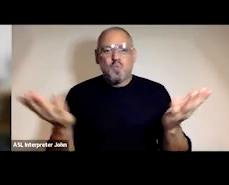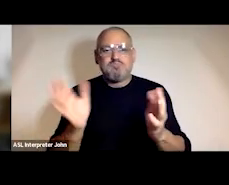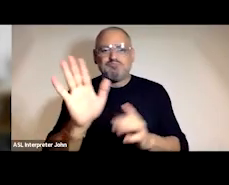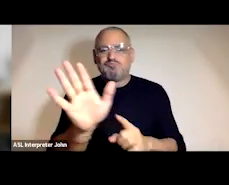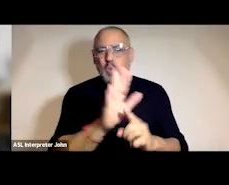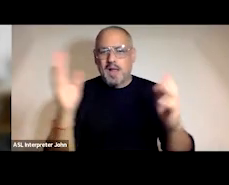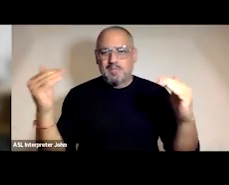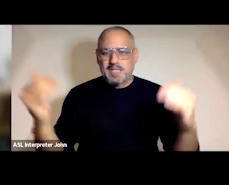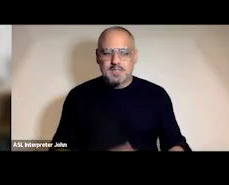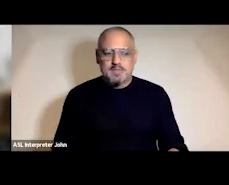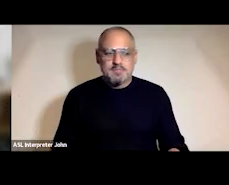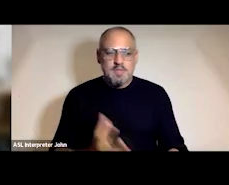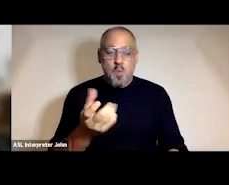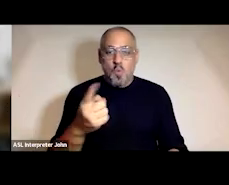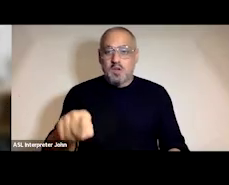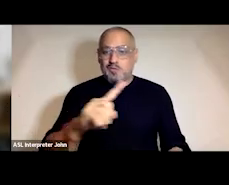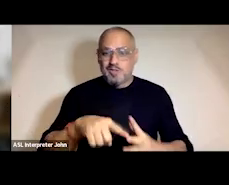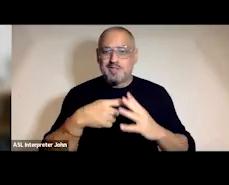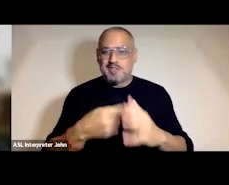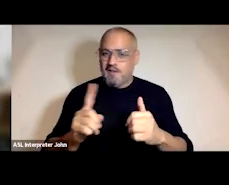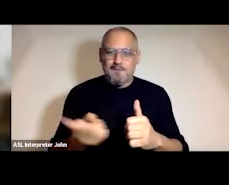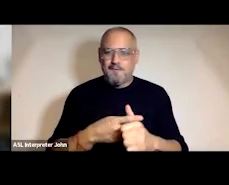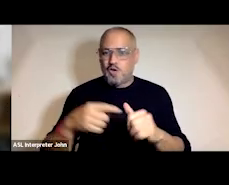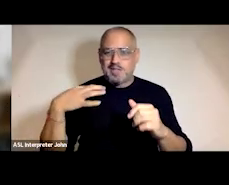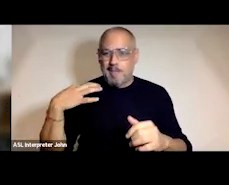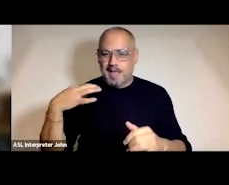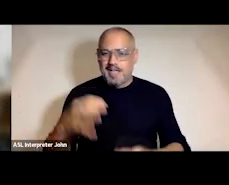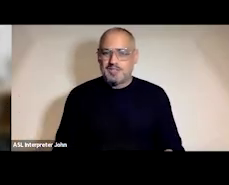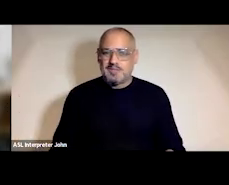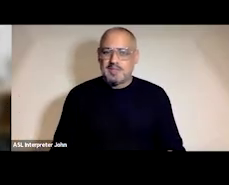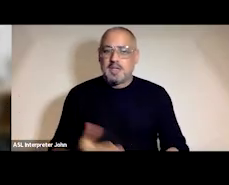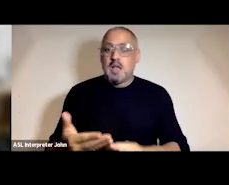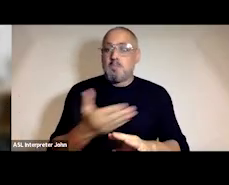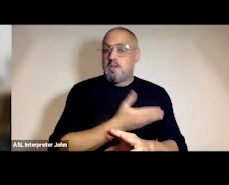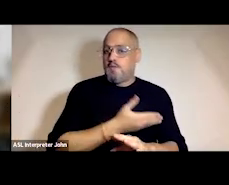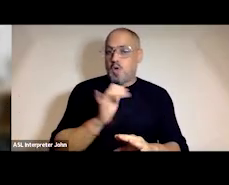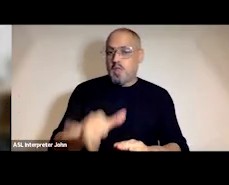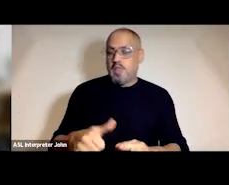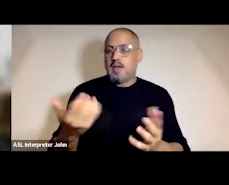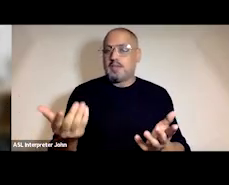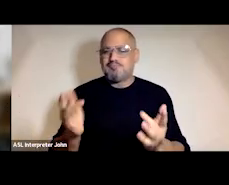So we want you to get started on your first application. Before doing that, reach out to your colleagues.